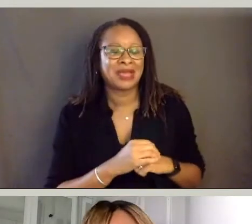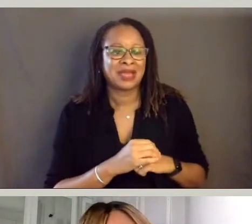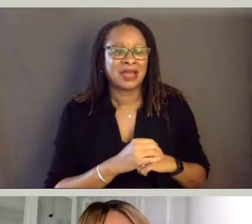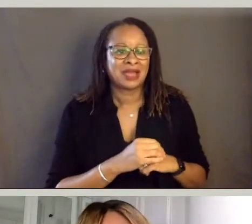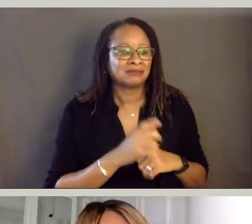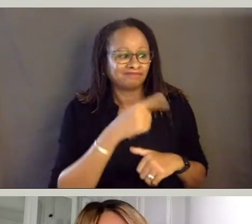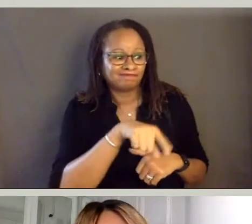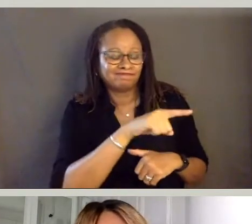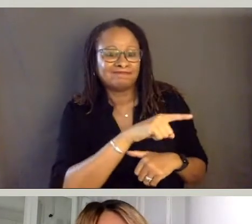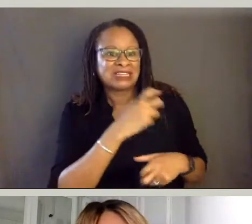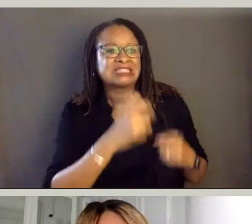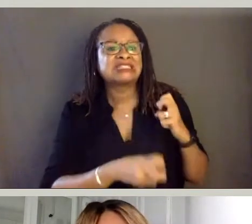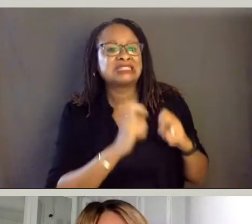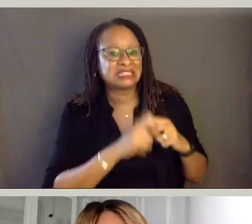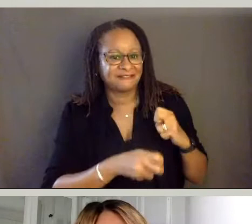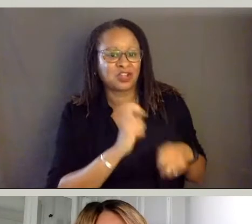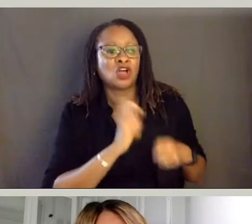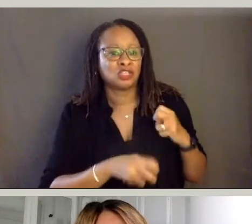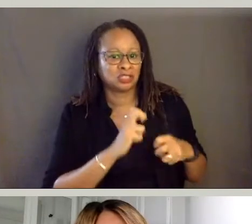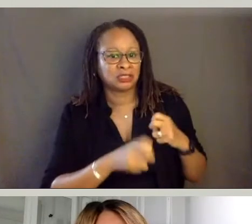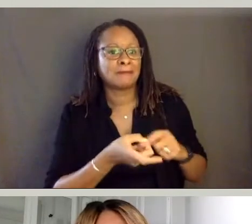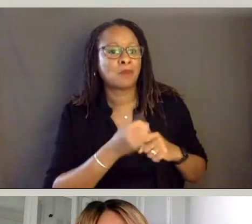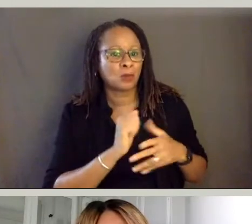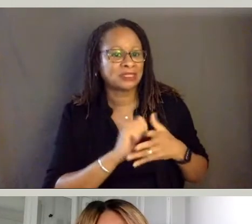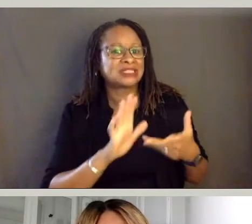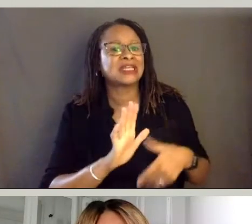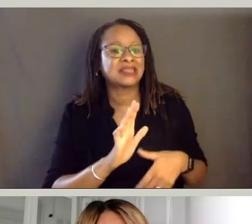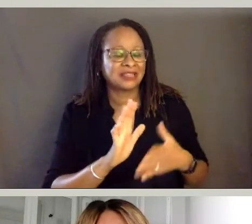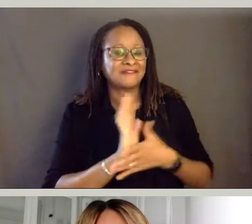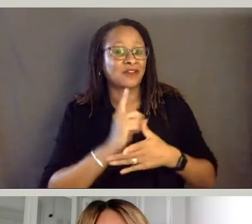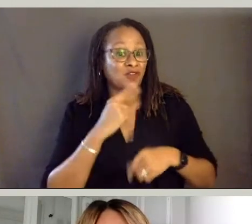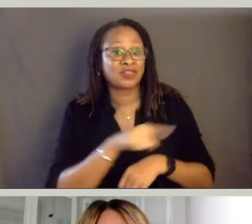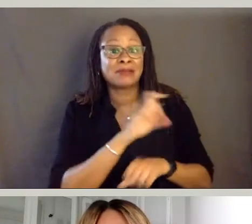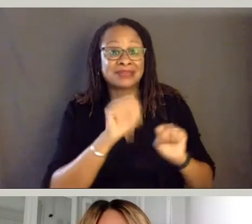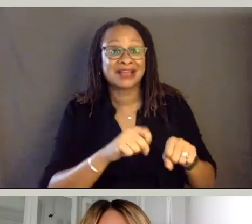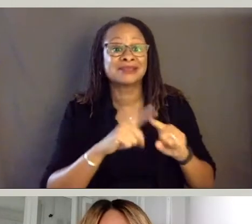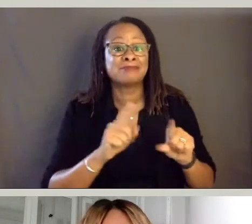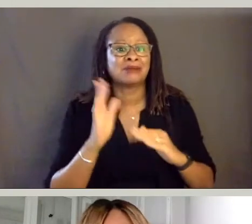there were difficult moments in the film for them but ultimately they felt empowered